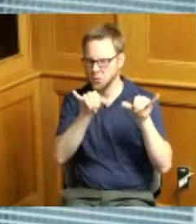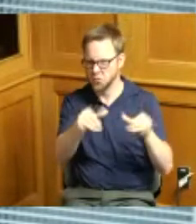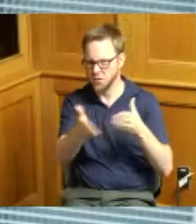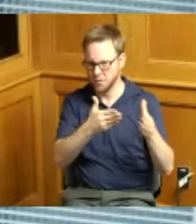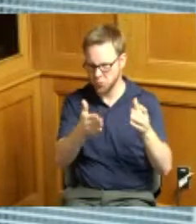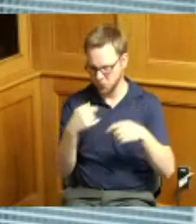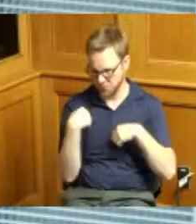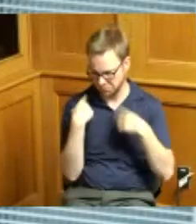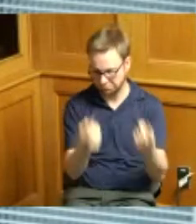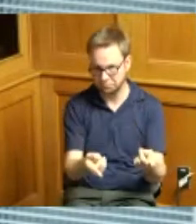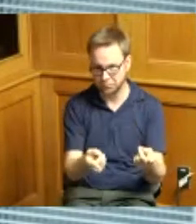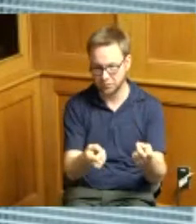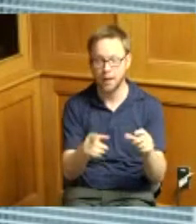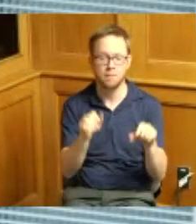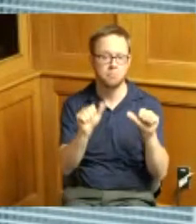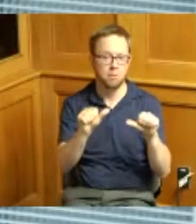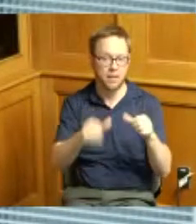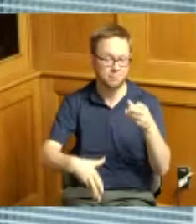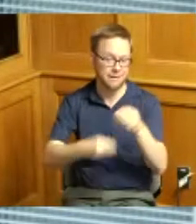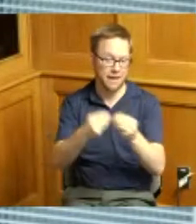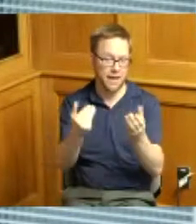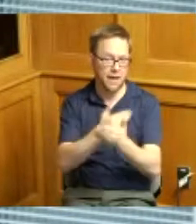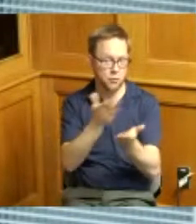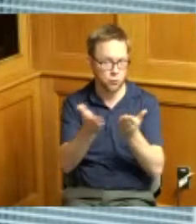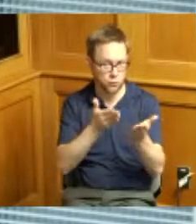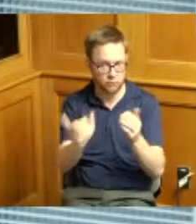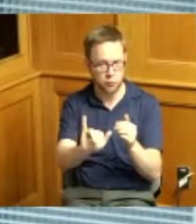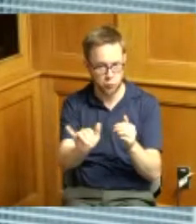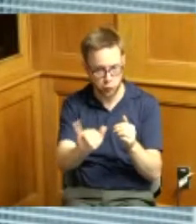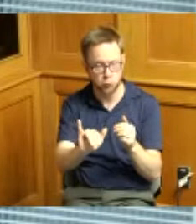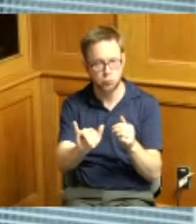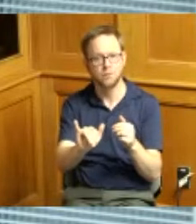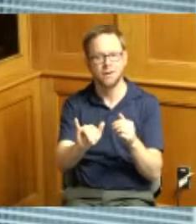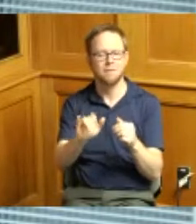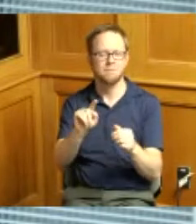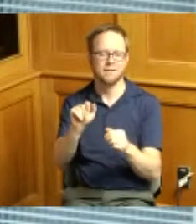potentially some additionals I believe based on the tax levy committee the consultants